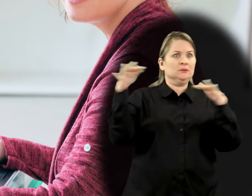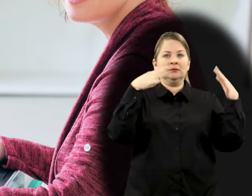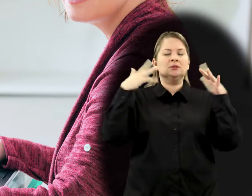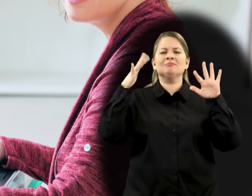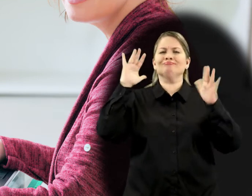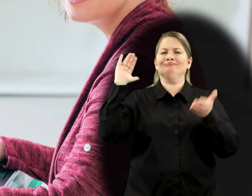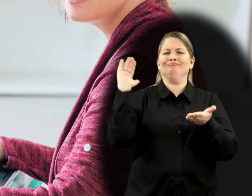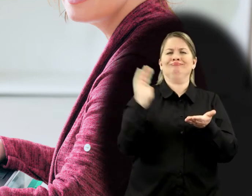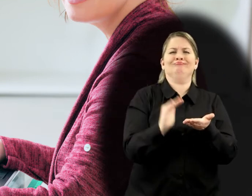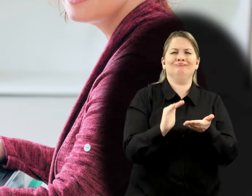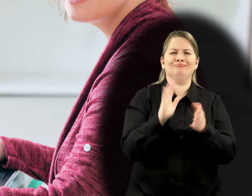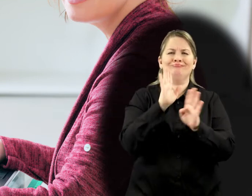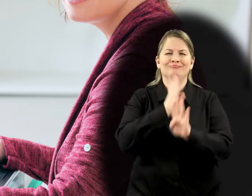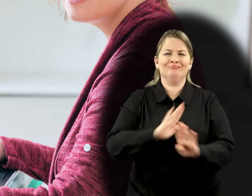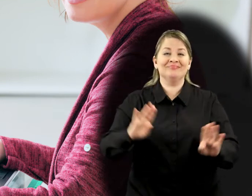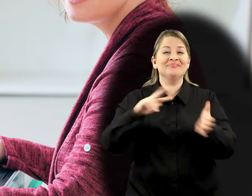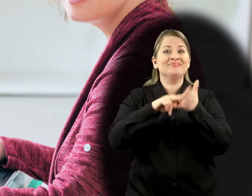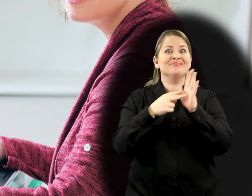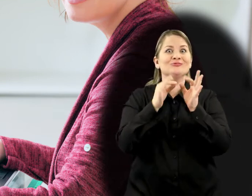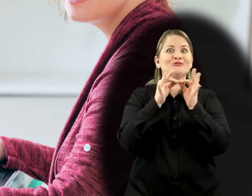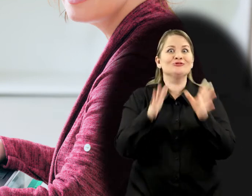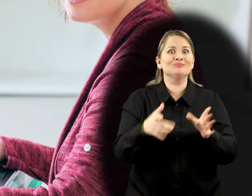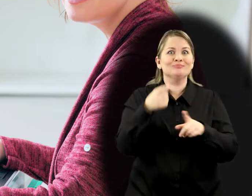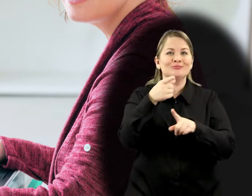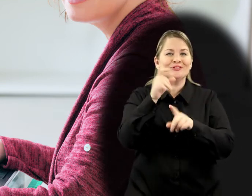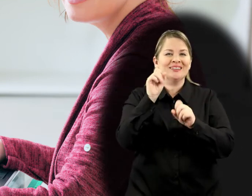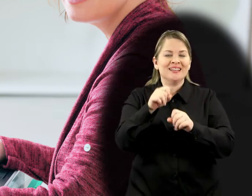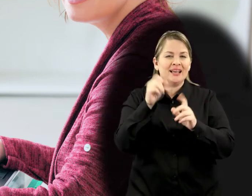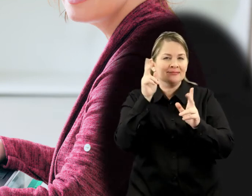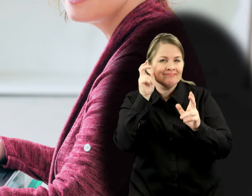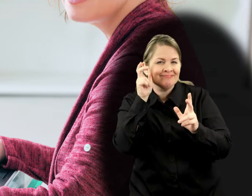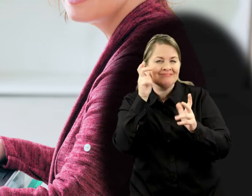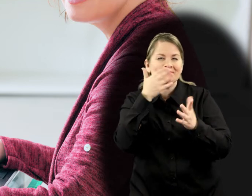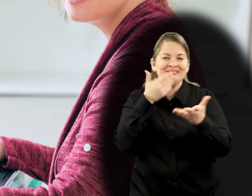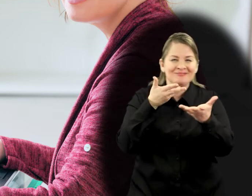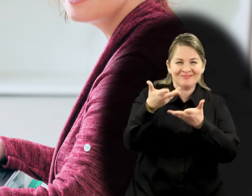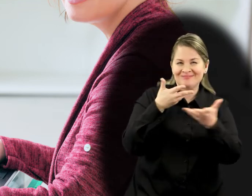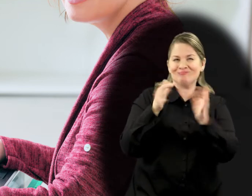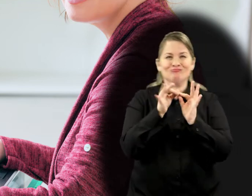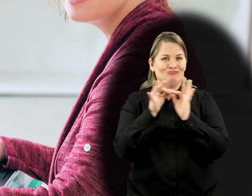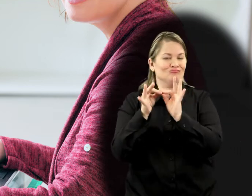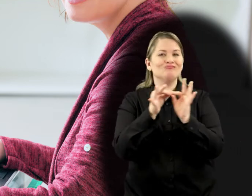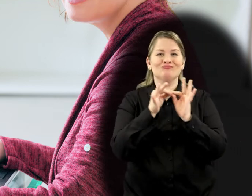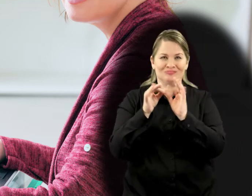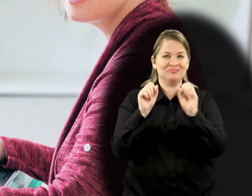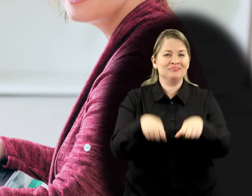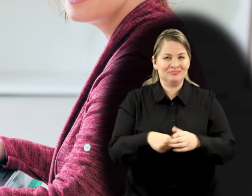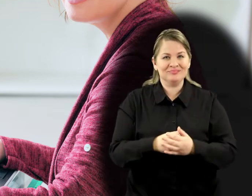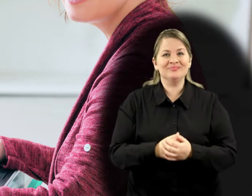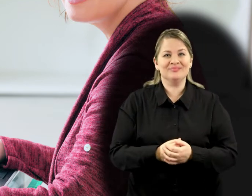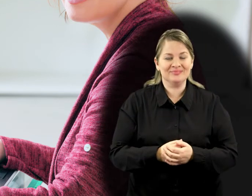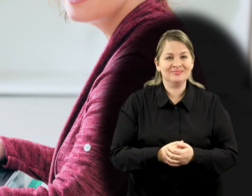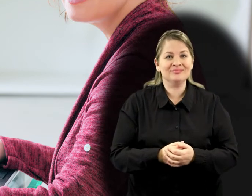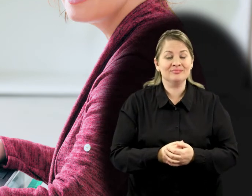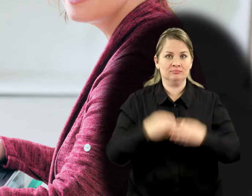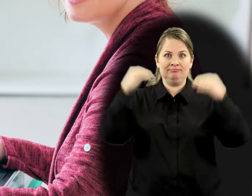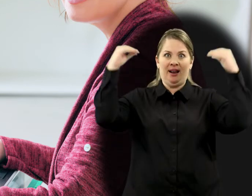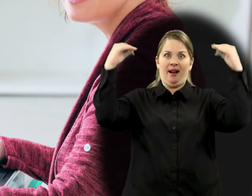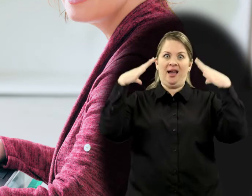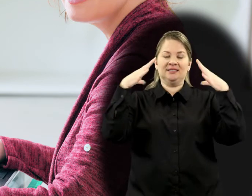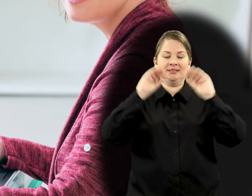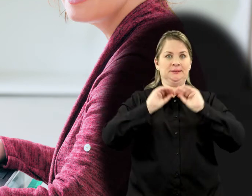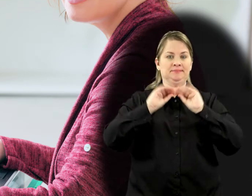This minimizes background noise, which allows the interpreter to translate more effectively.